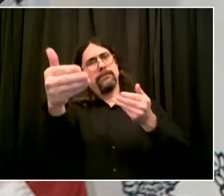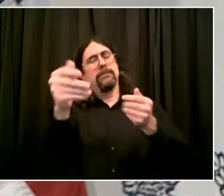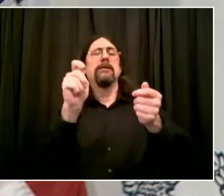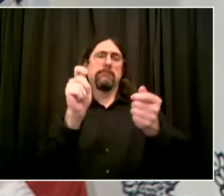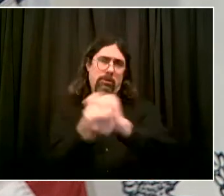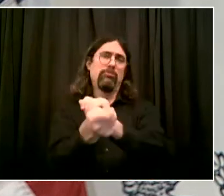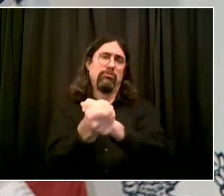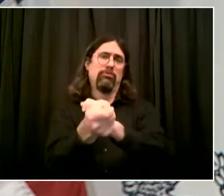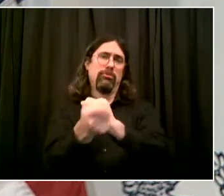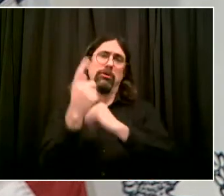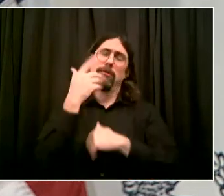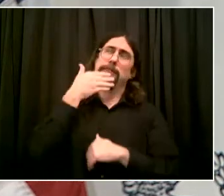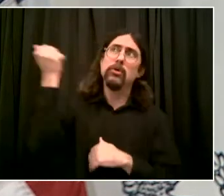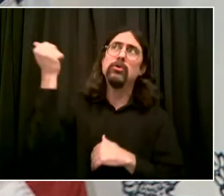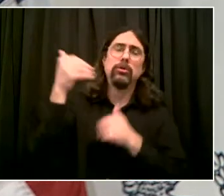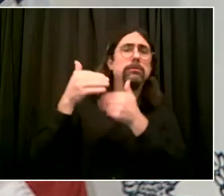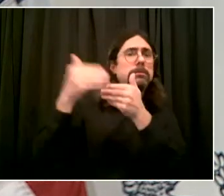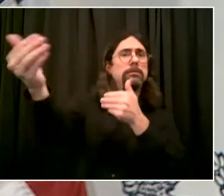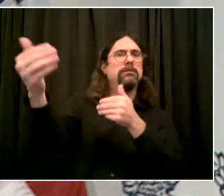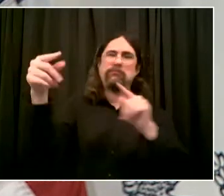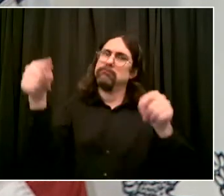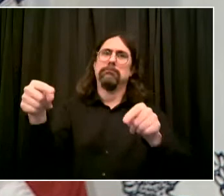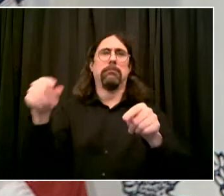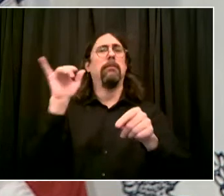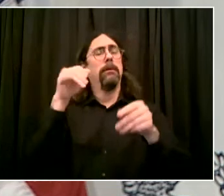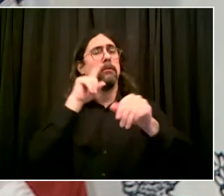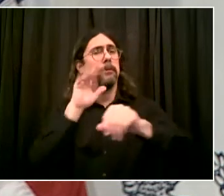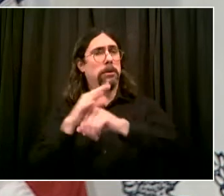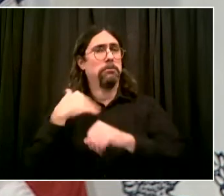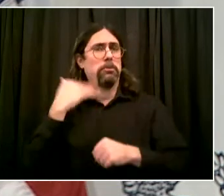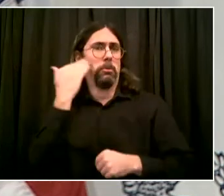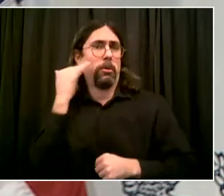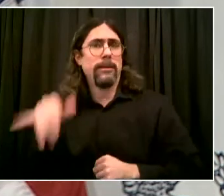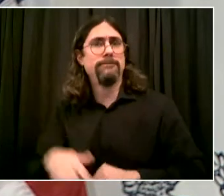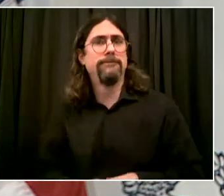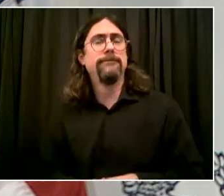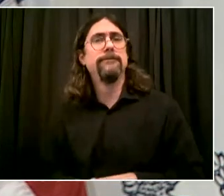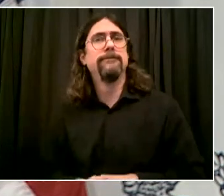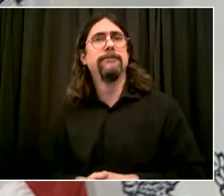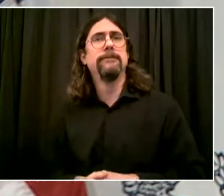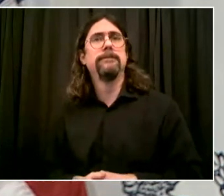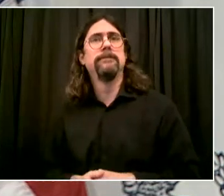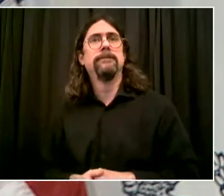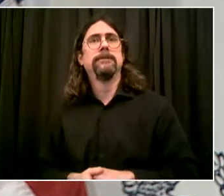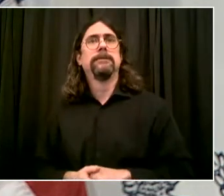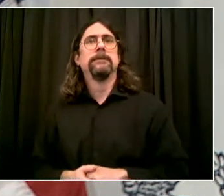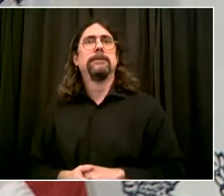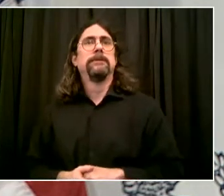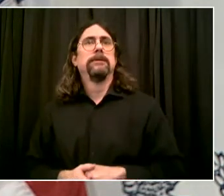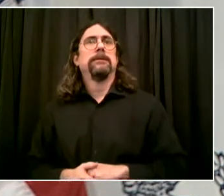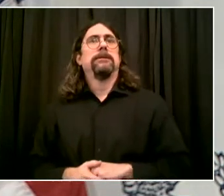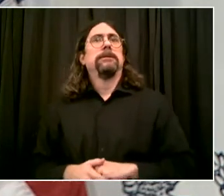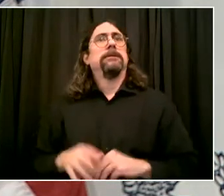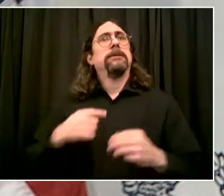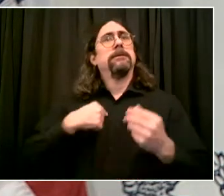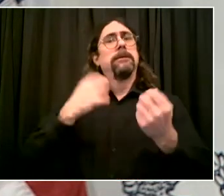JUST T WITH H WHAT THE DOI REPORRT YSAS. I'VE SEEN MANY CRITICAL REPORTS